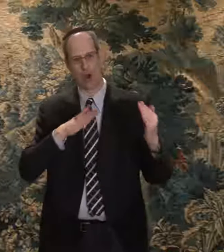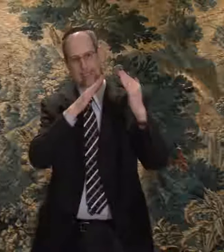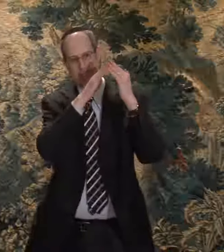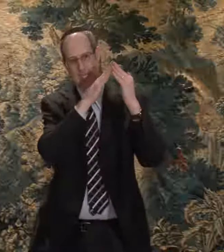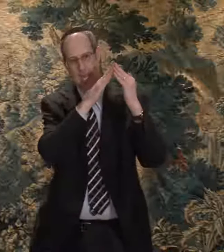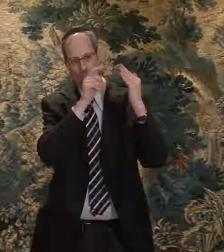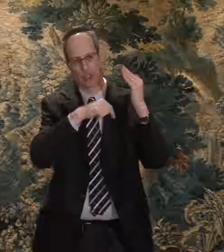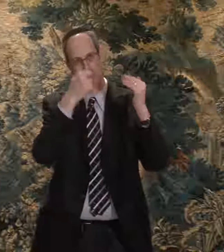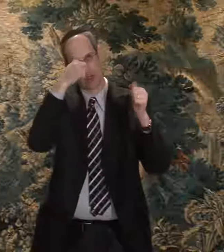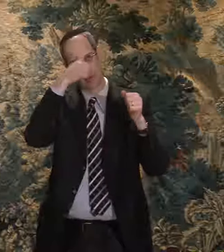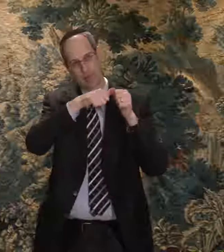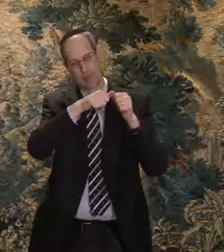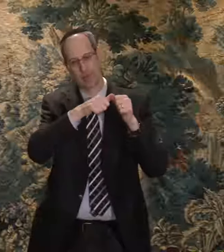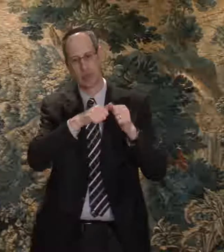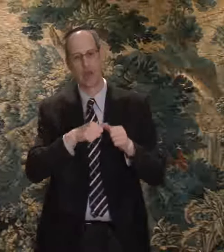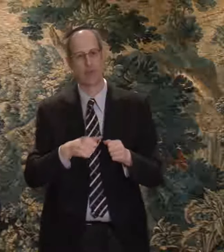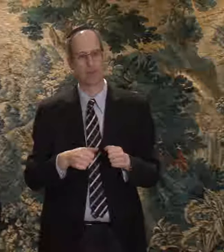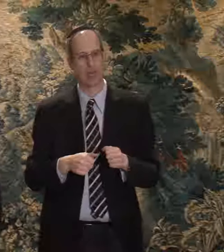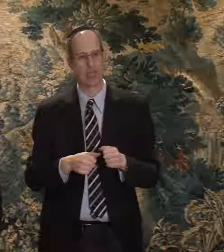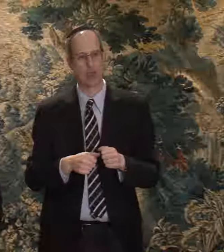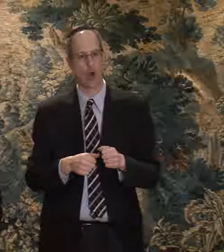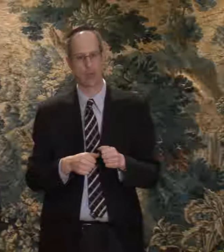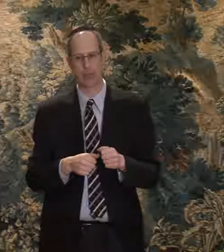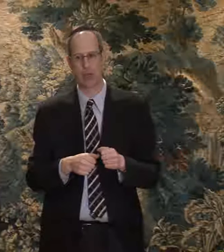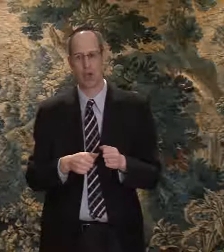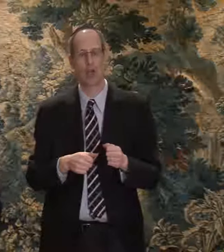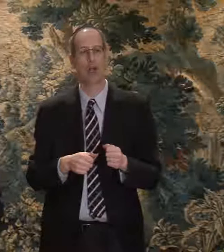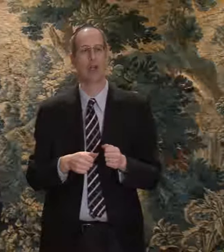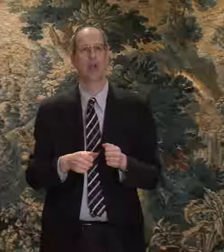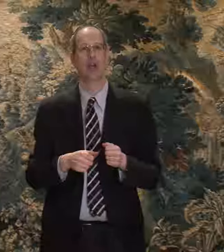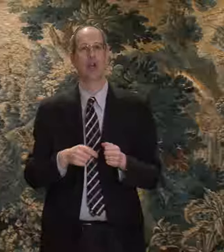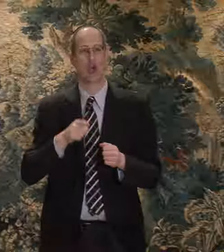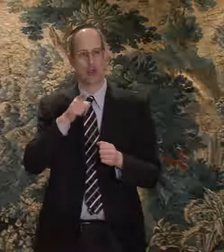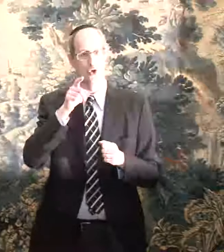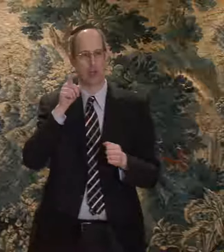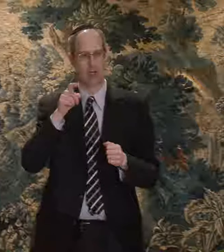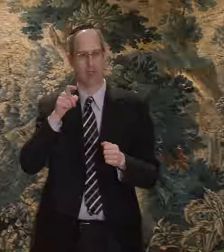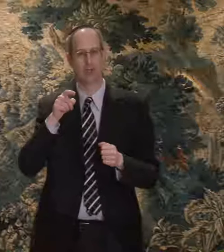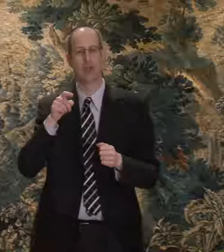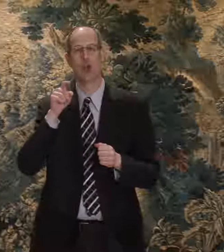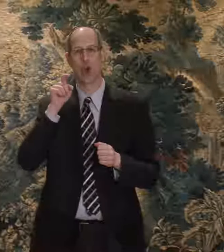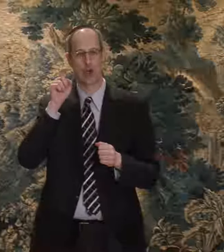via KHOU as the arms of you should surround the nation around her scene I